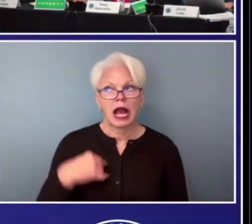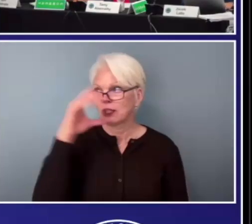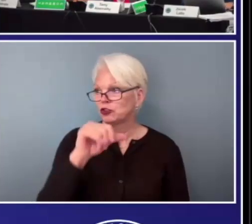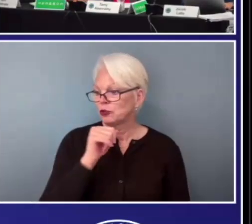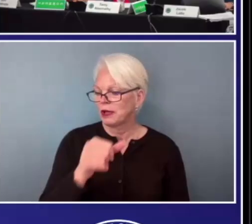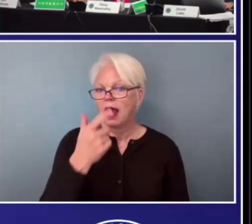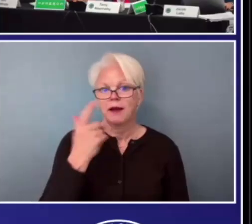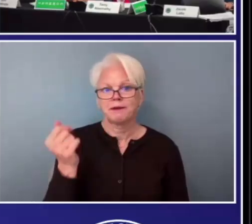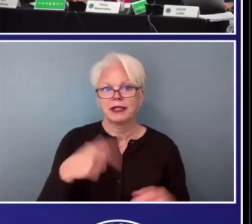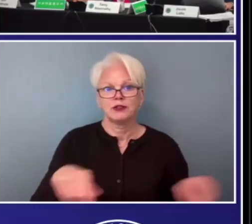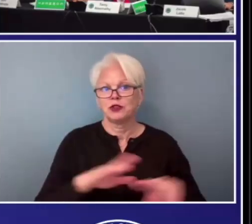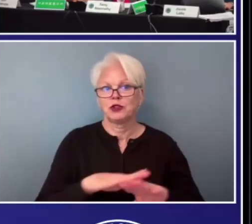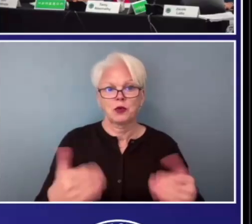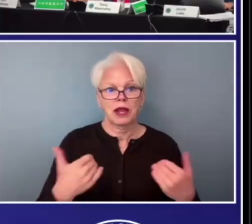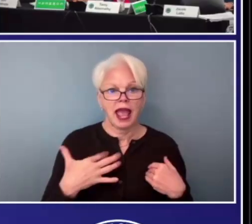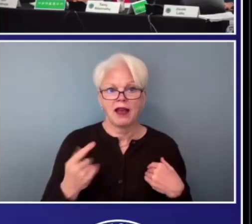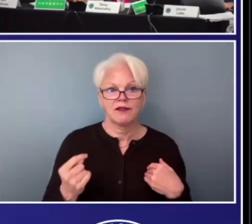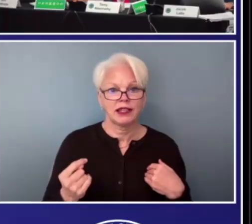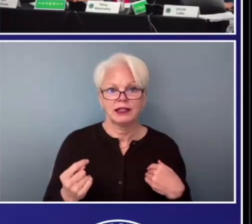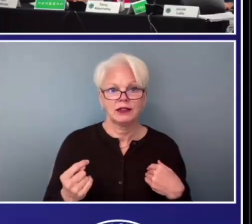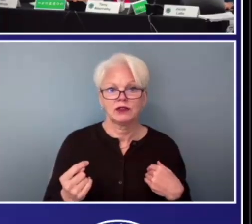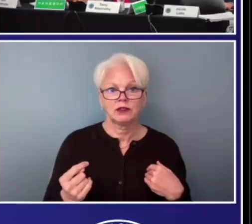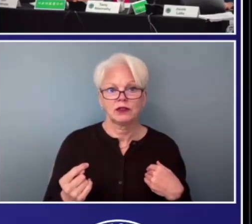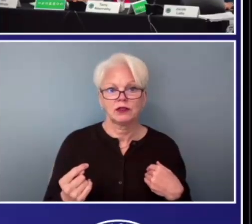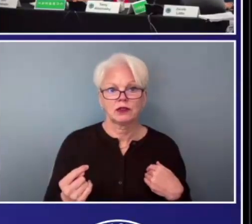have it or we just have it up on the